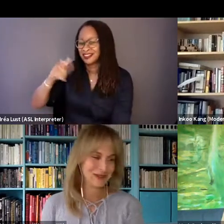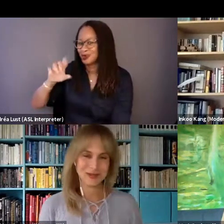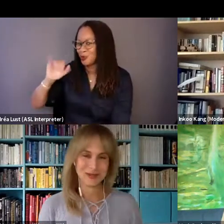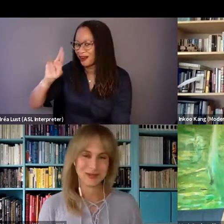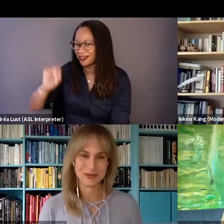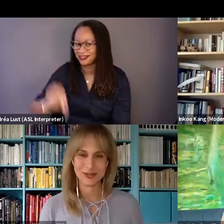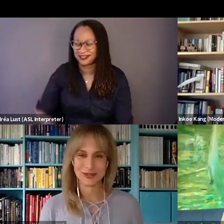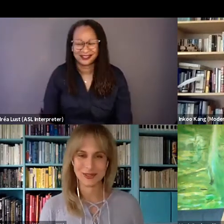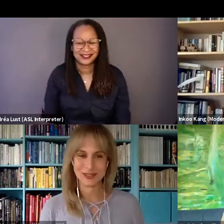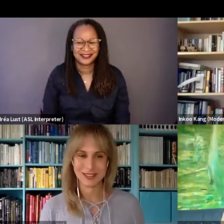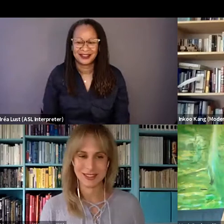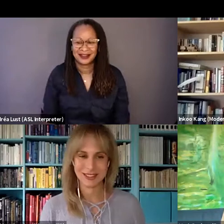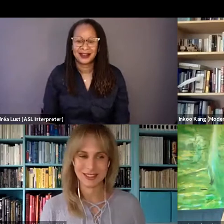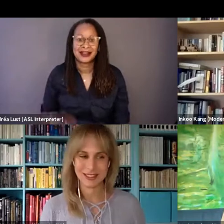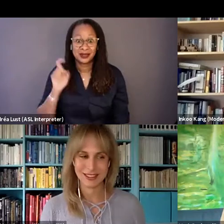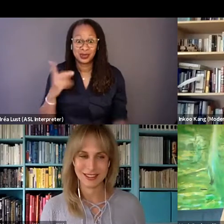We need to put a Dale in orbit, that's for sure.